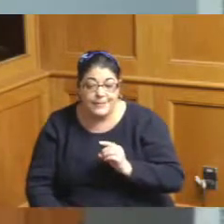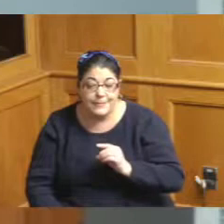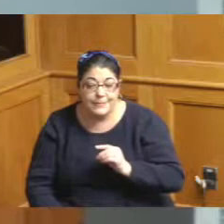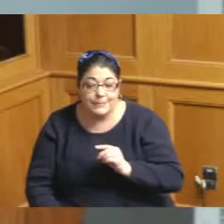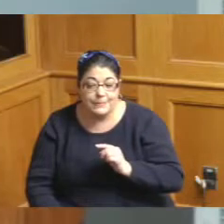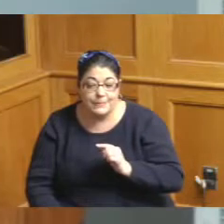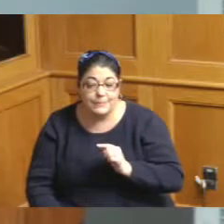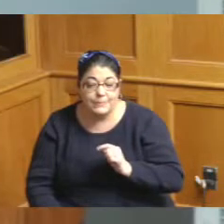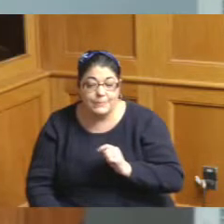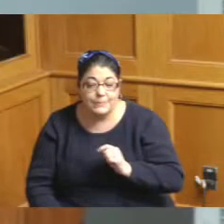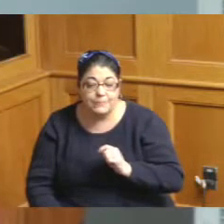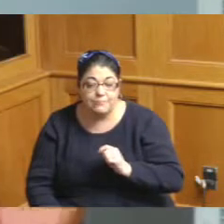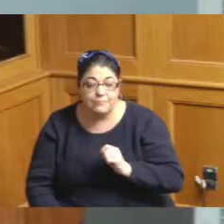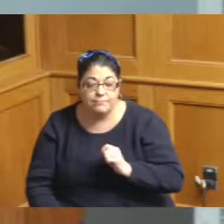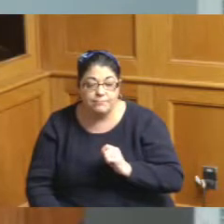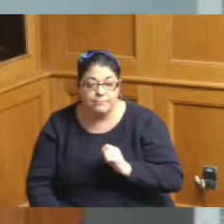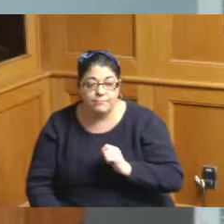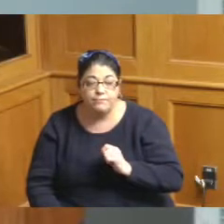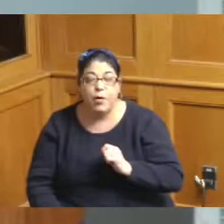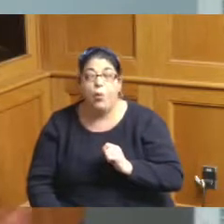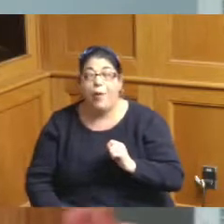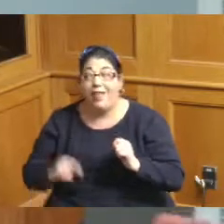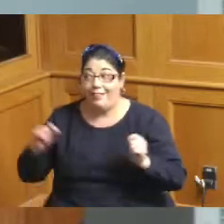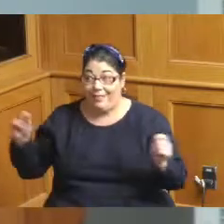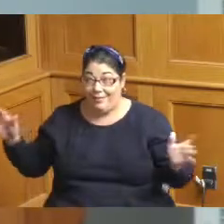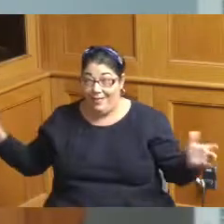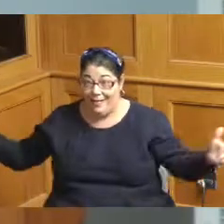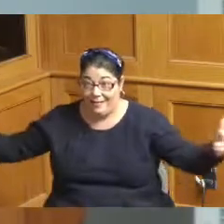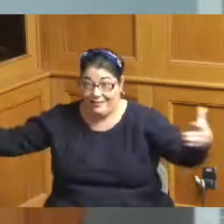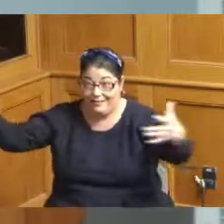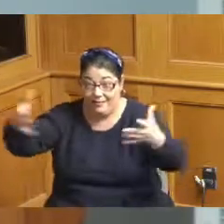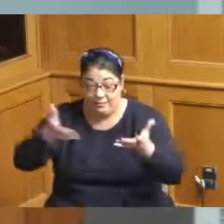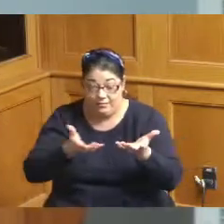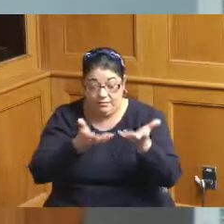it could well collectively so we're looking at doing a couple different